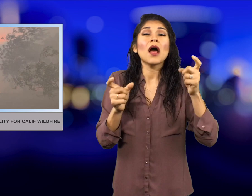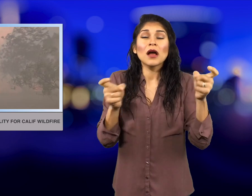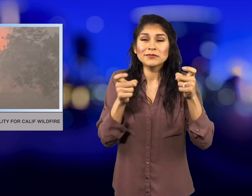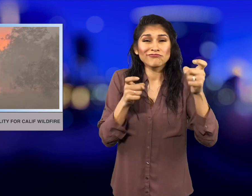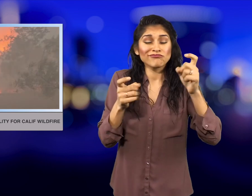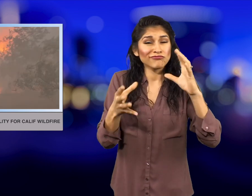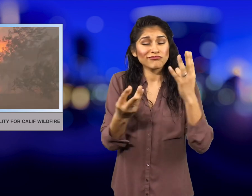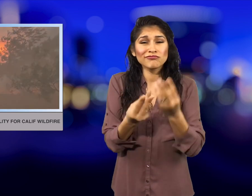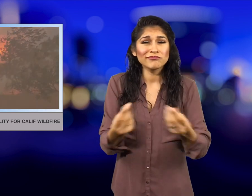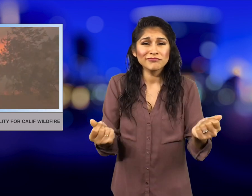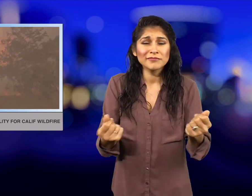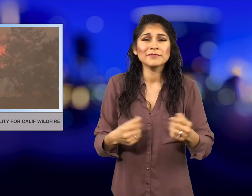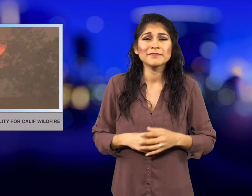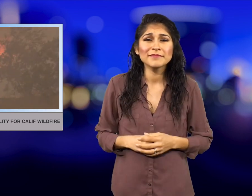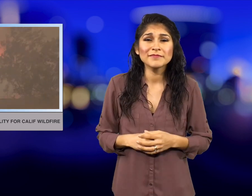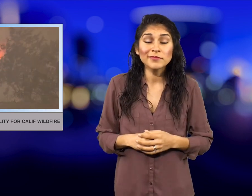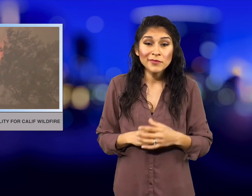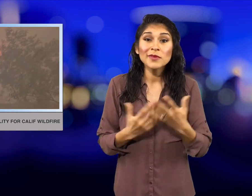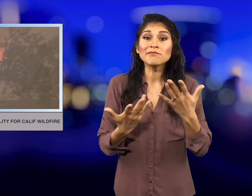in January.